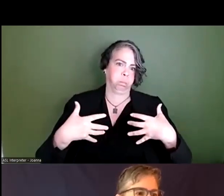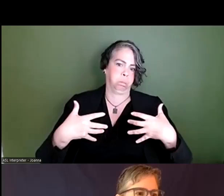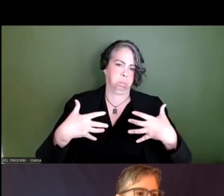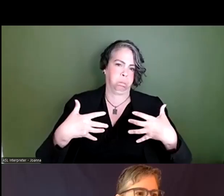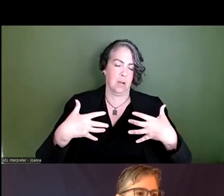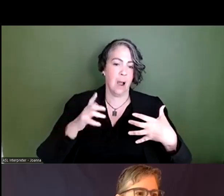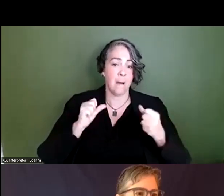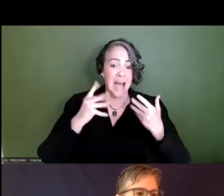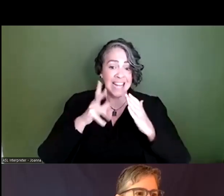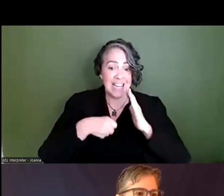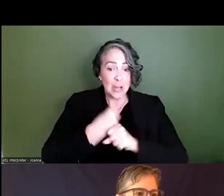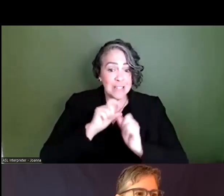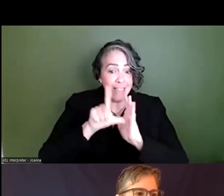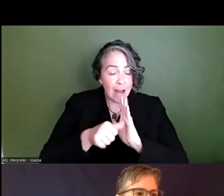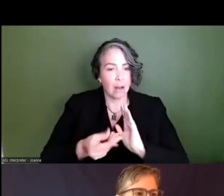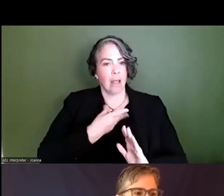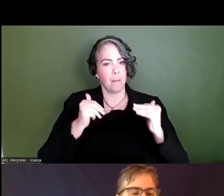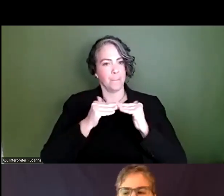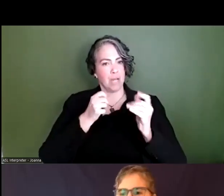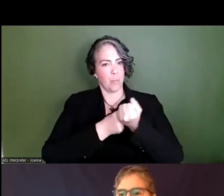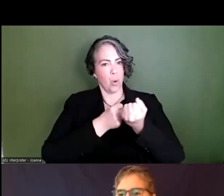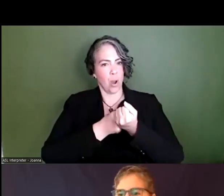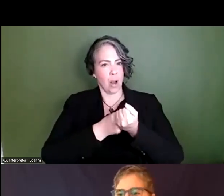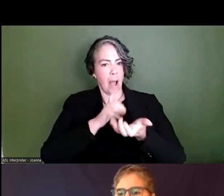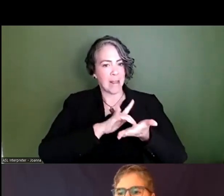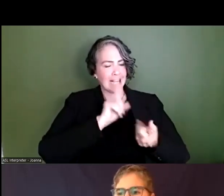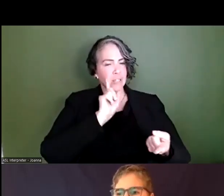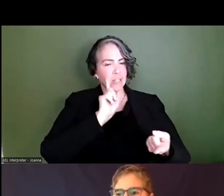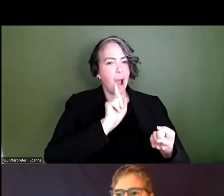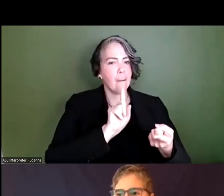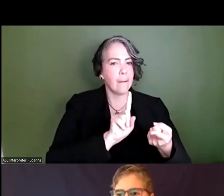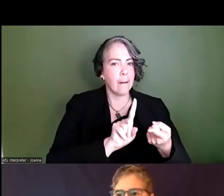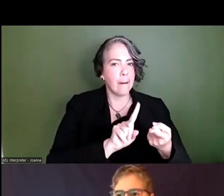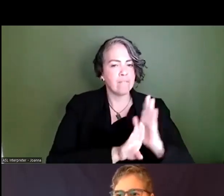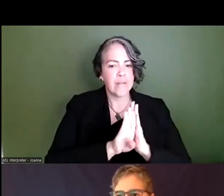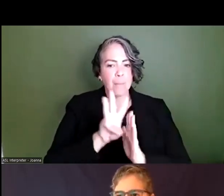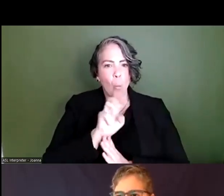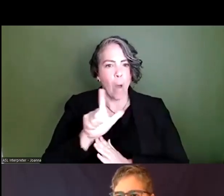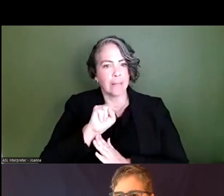support and I was able to develop a wellness plan. I mean, which picture looks better everybody,